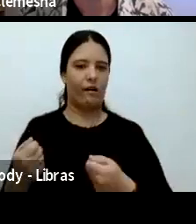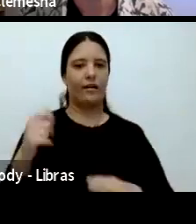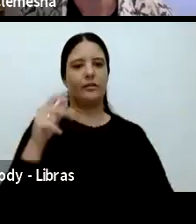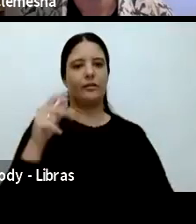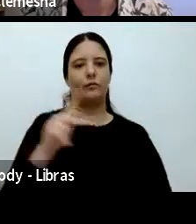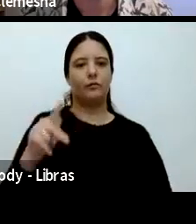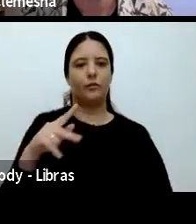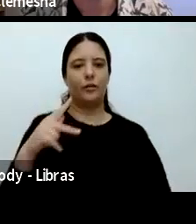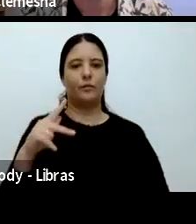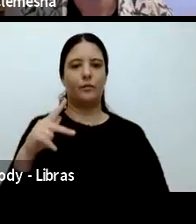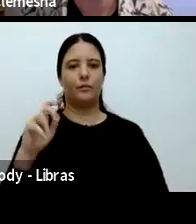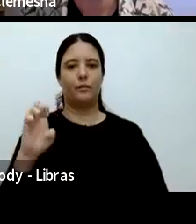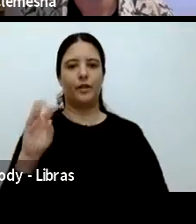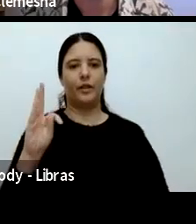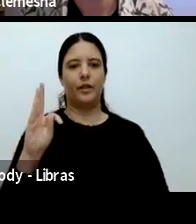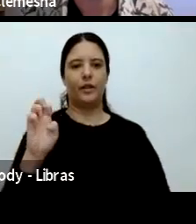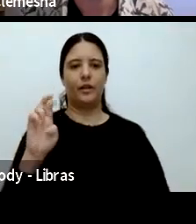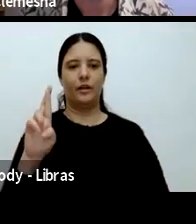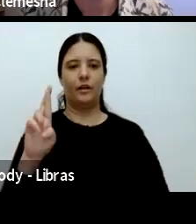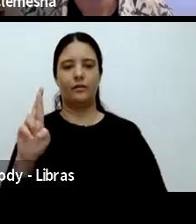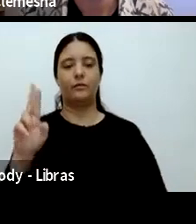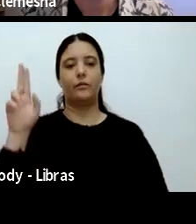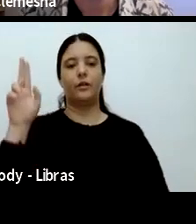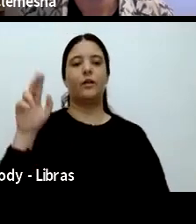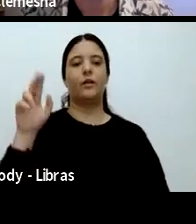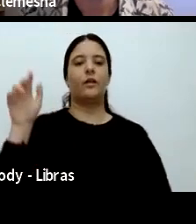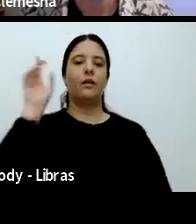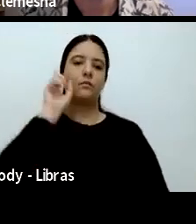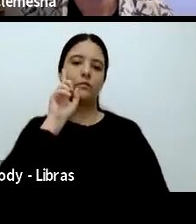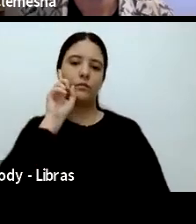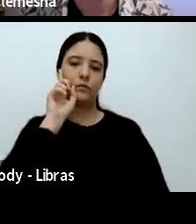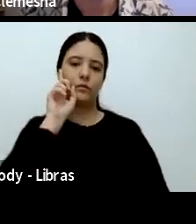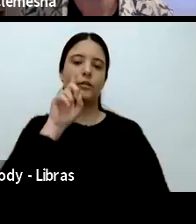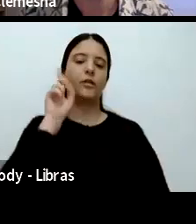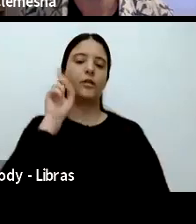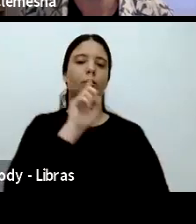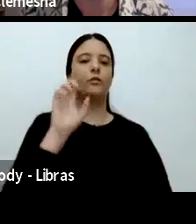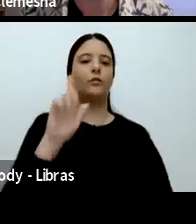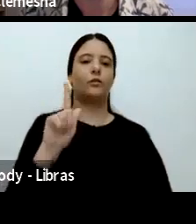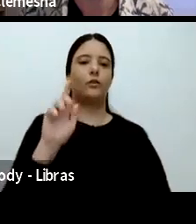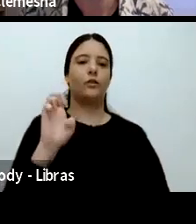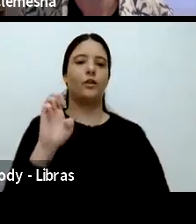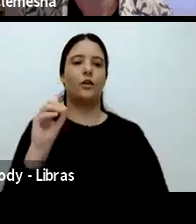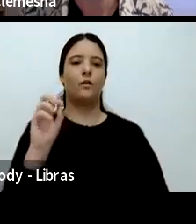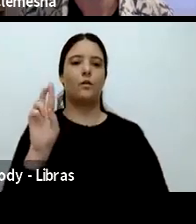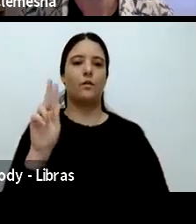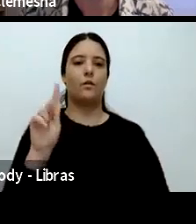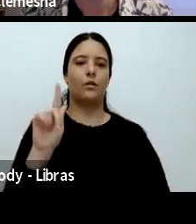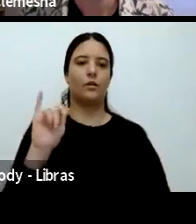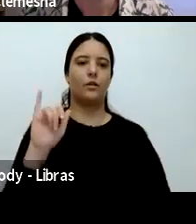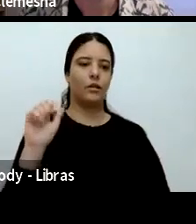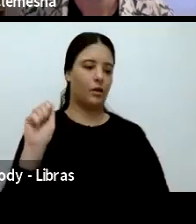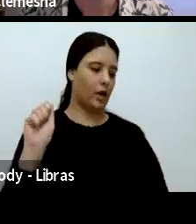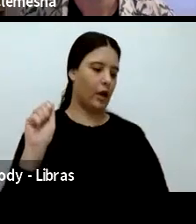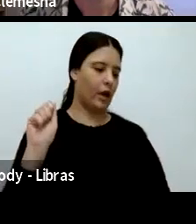Dr B there's my green ski. from the the university of Georgia. Sure Sure. r seven session today, I'm session today, I'm really